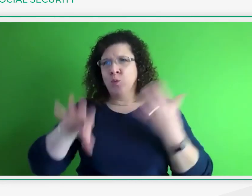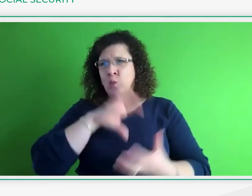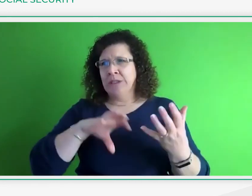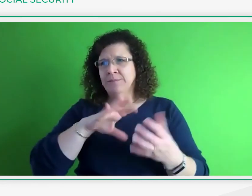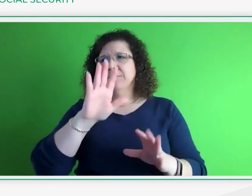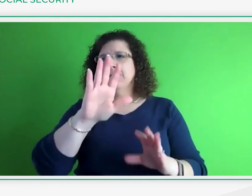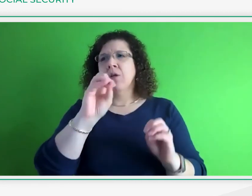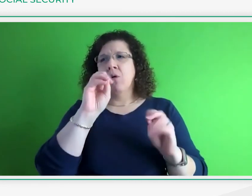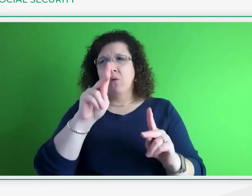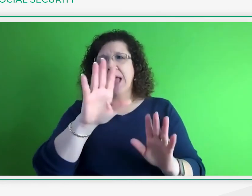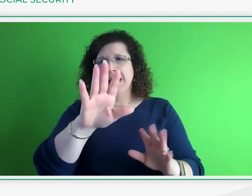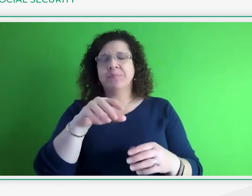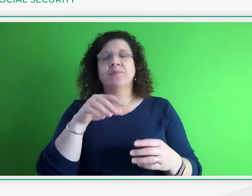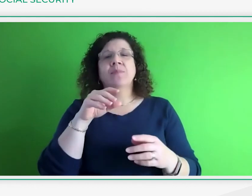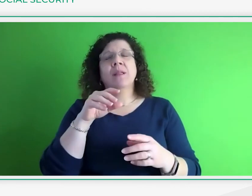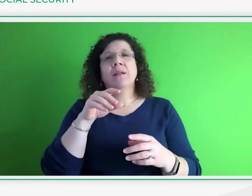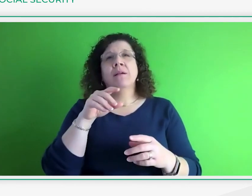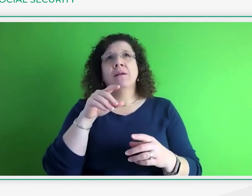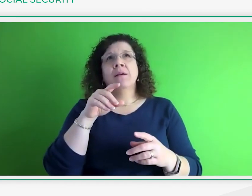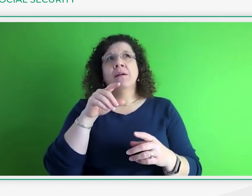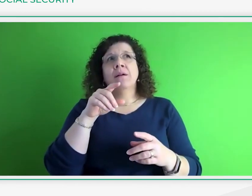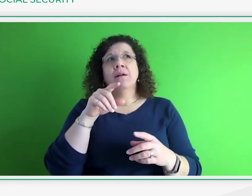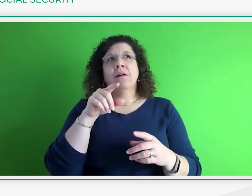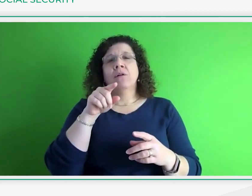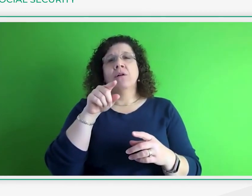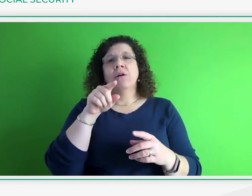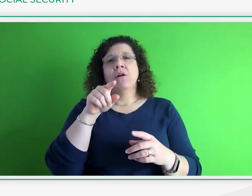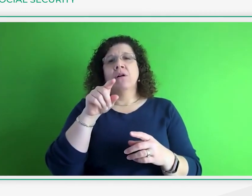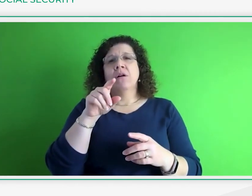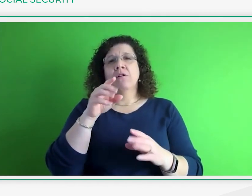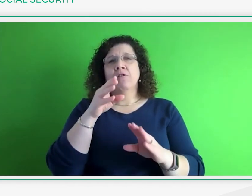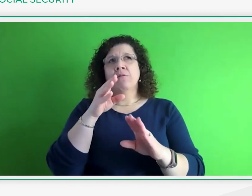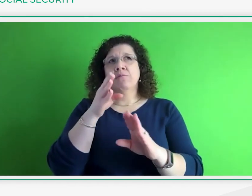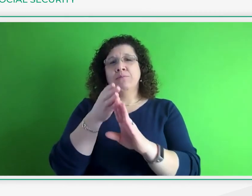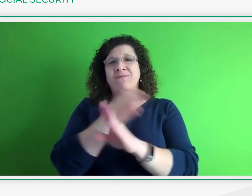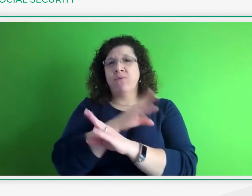I'm confused, they say, about the benefits and how that works.